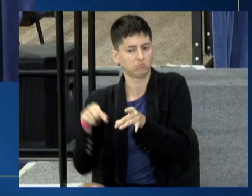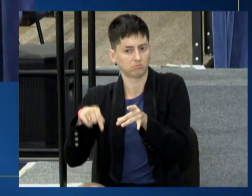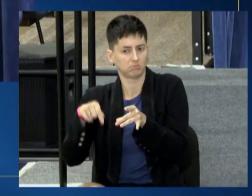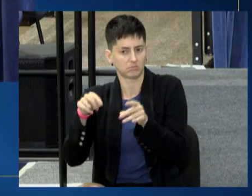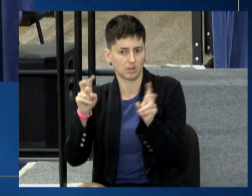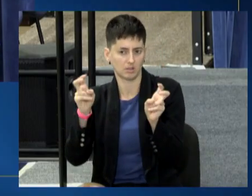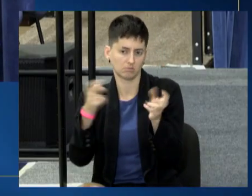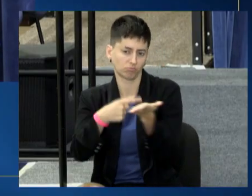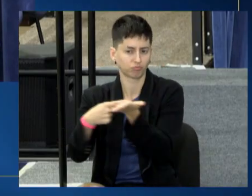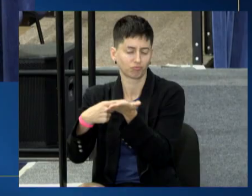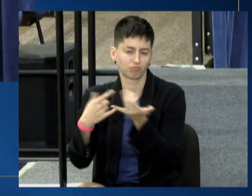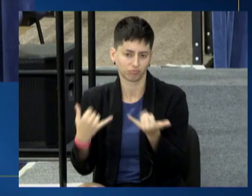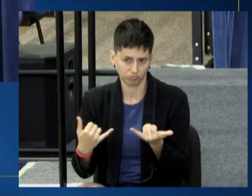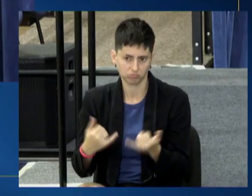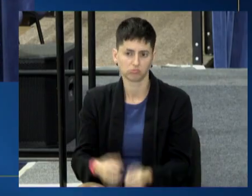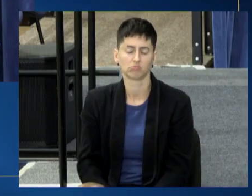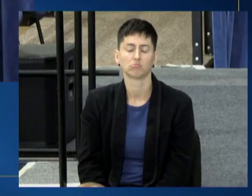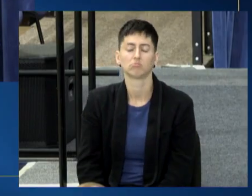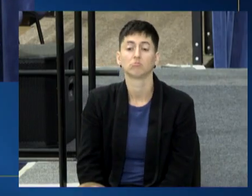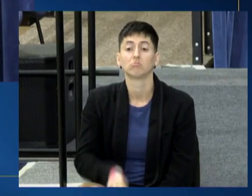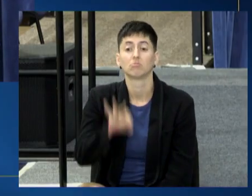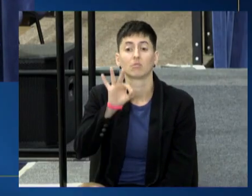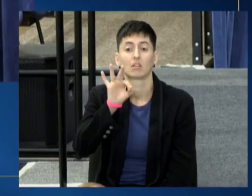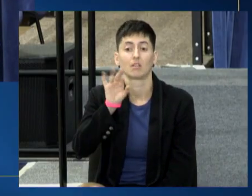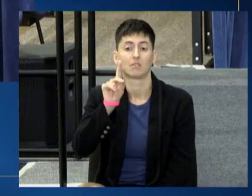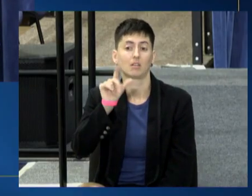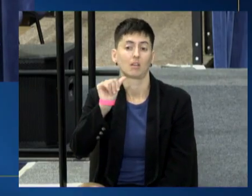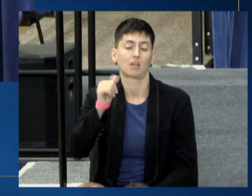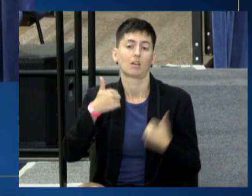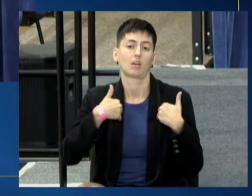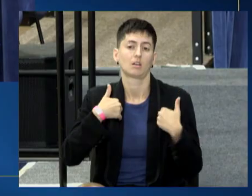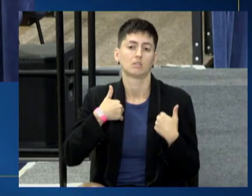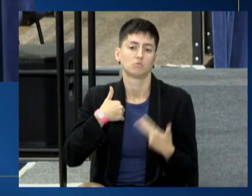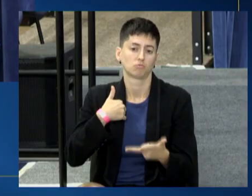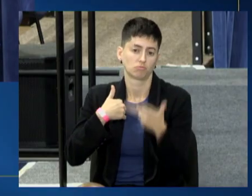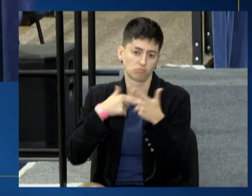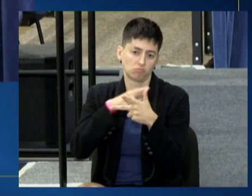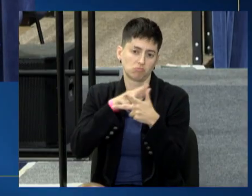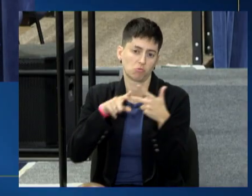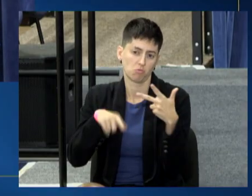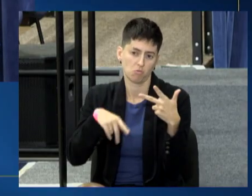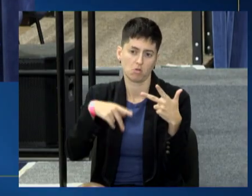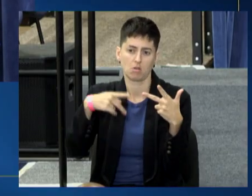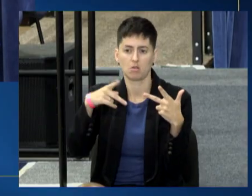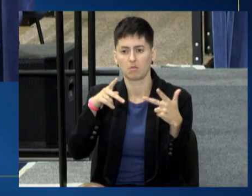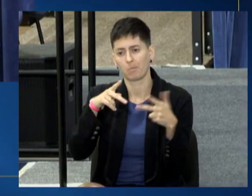At the FDA, there are three product centers that review cancer products. One is CDRH,